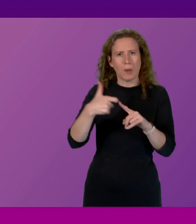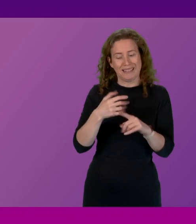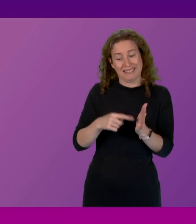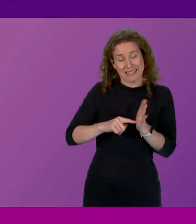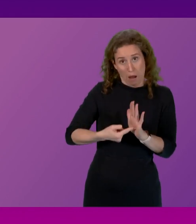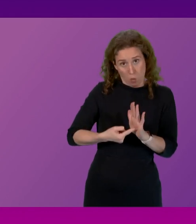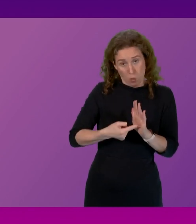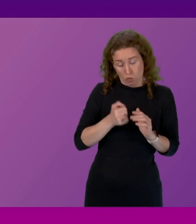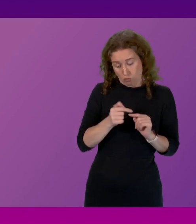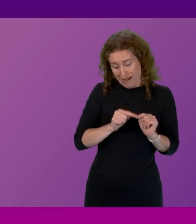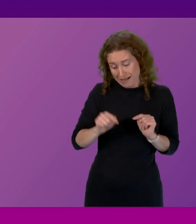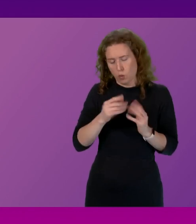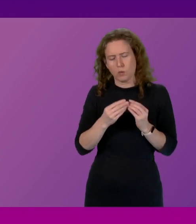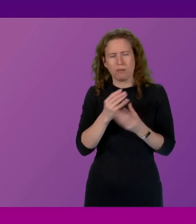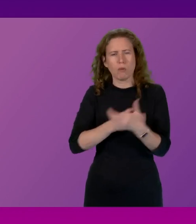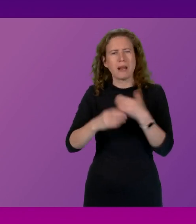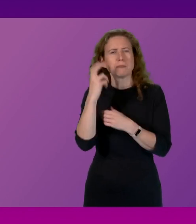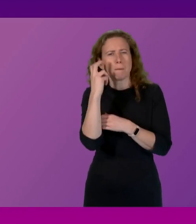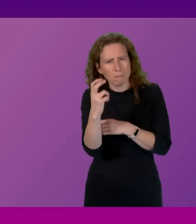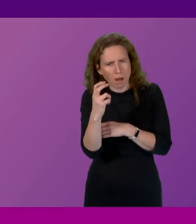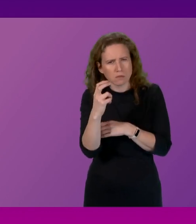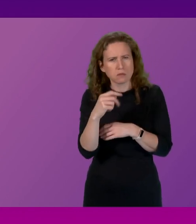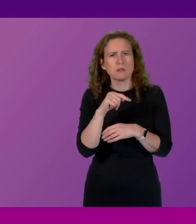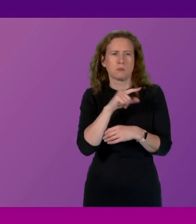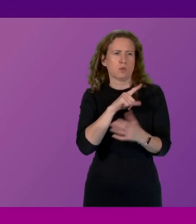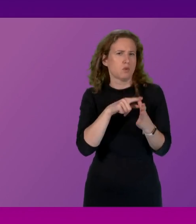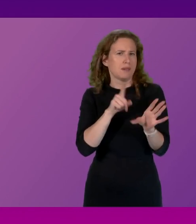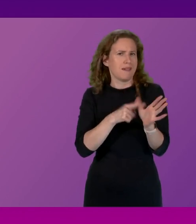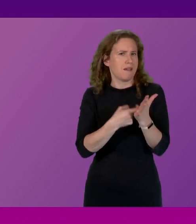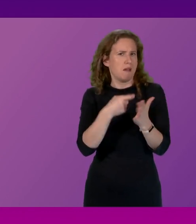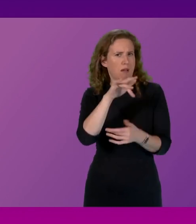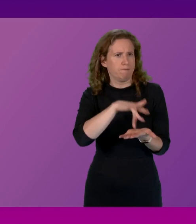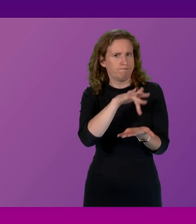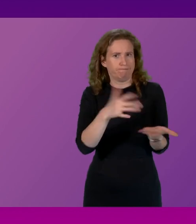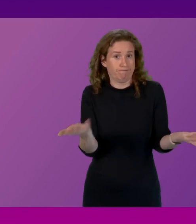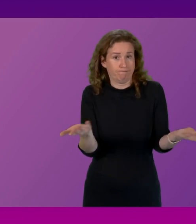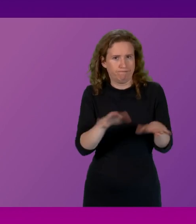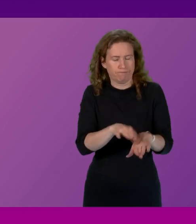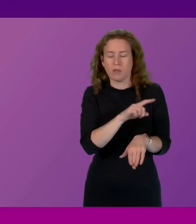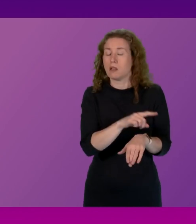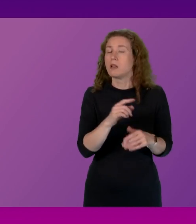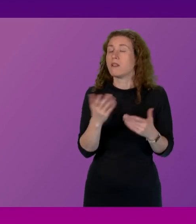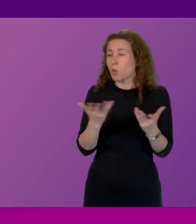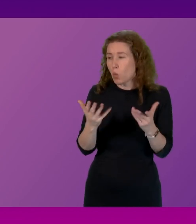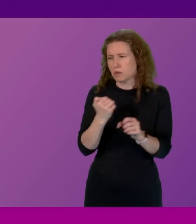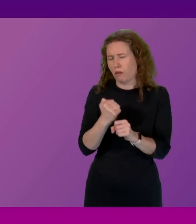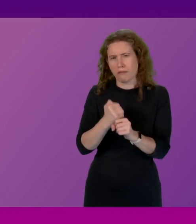transport. In response to Sharon Dowey’s direct question, the Government will be open to discussions